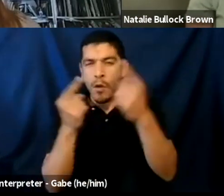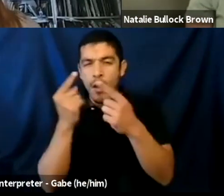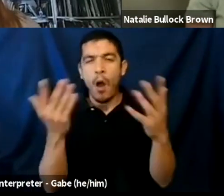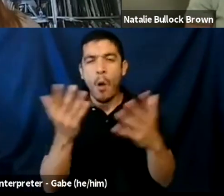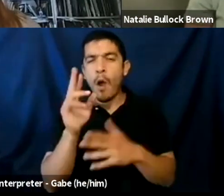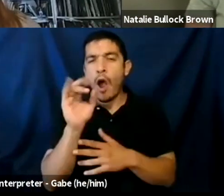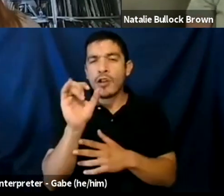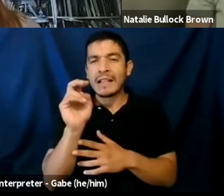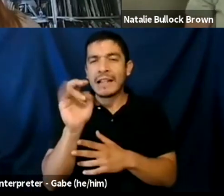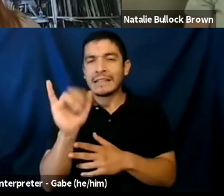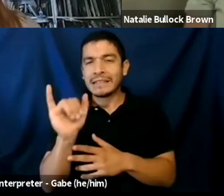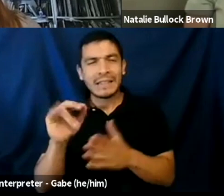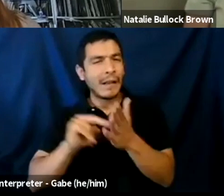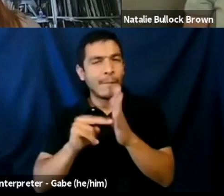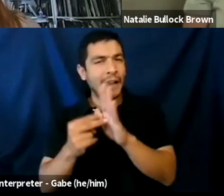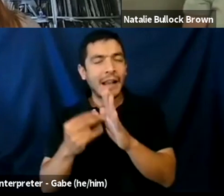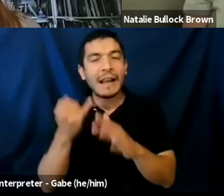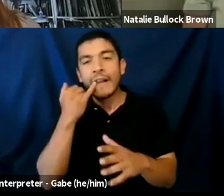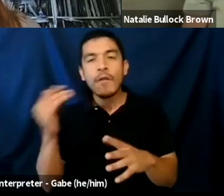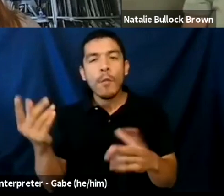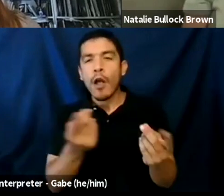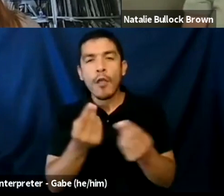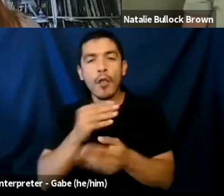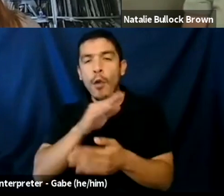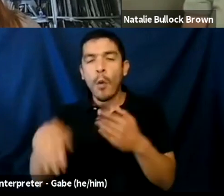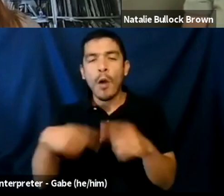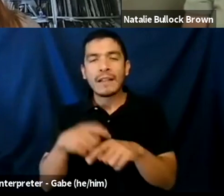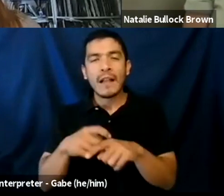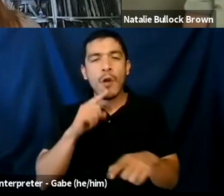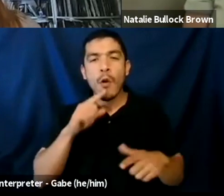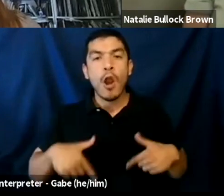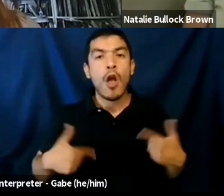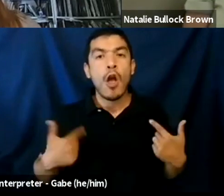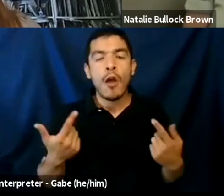if what they're doing the whole time is surviving and trying to make it to the other side,